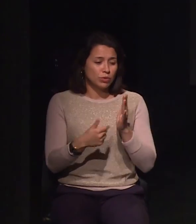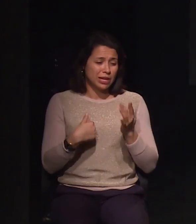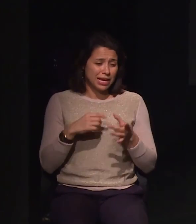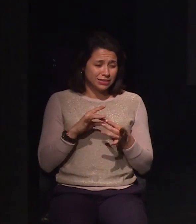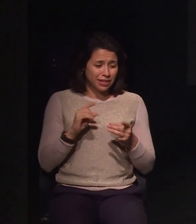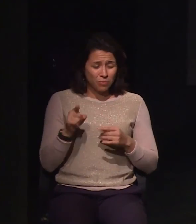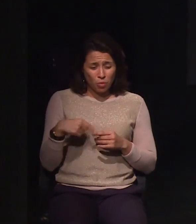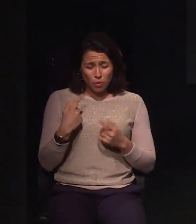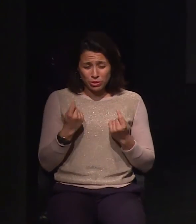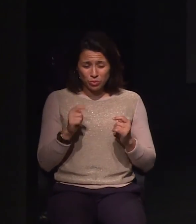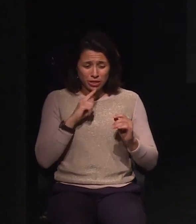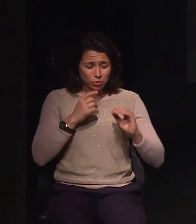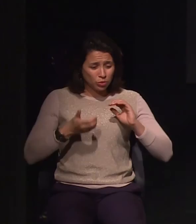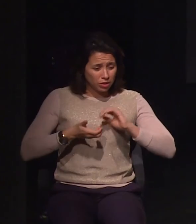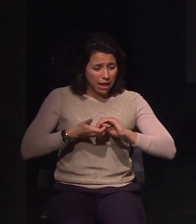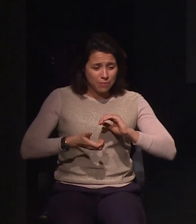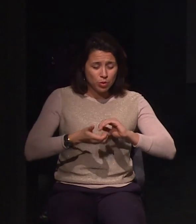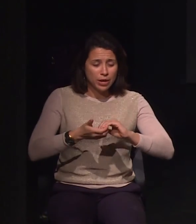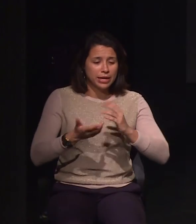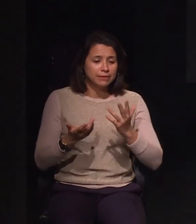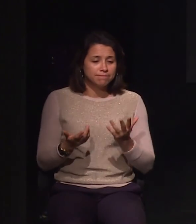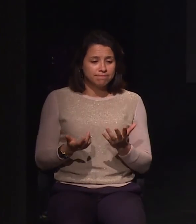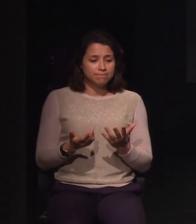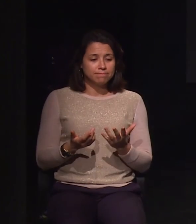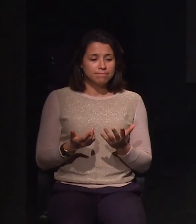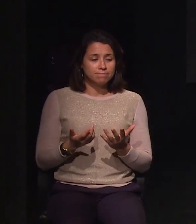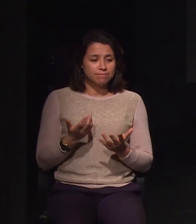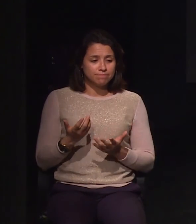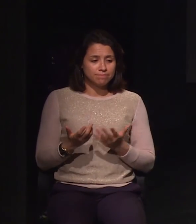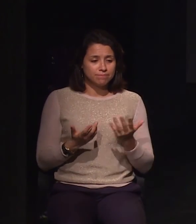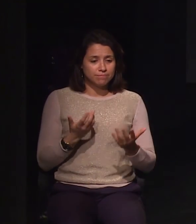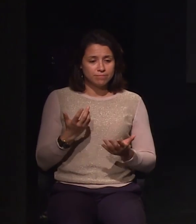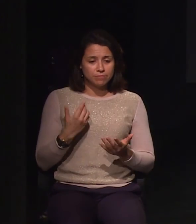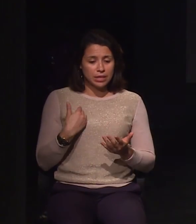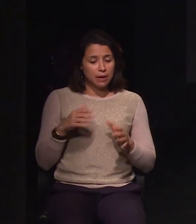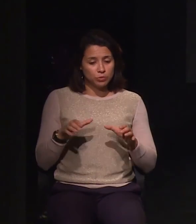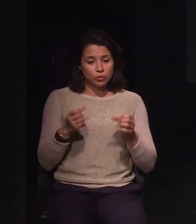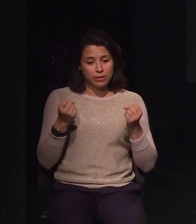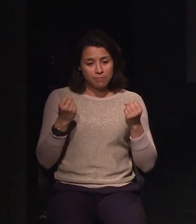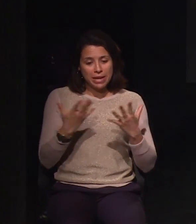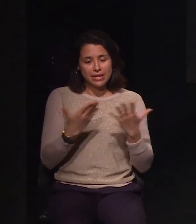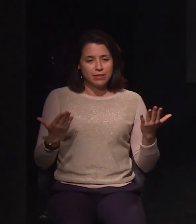trying to do, meaning I don’t have one thing, is basically what it is.